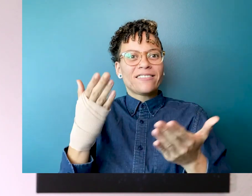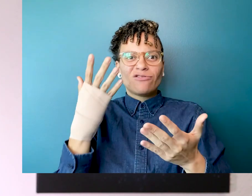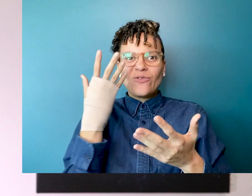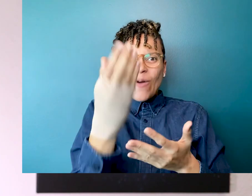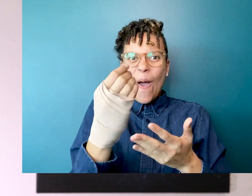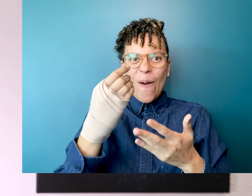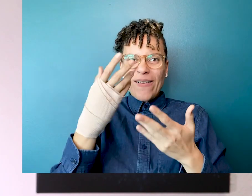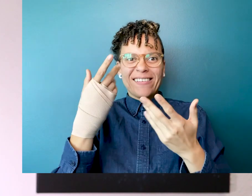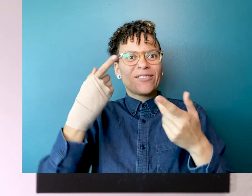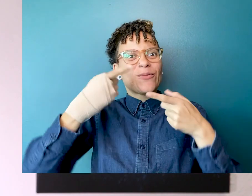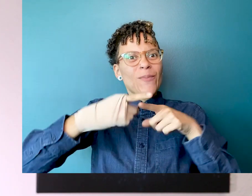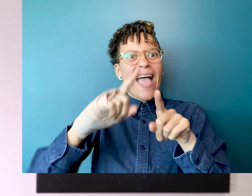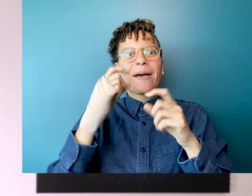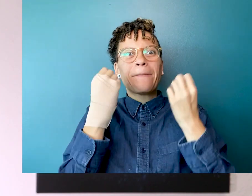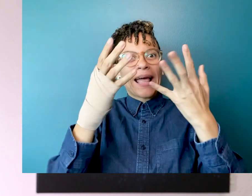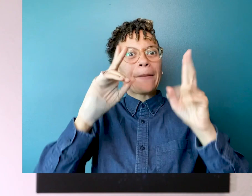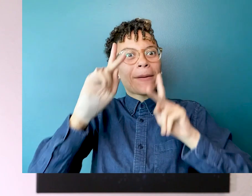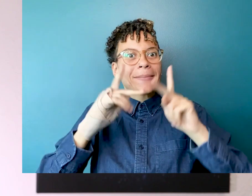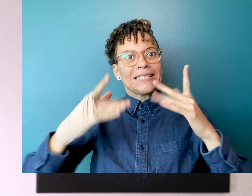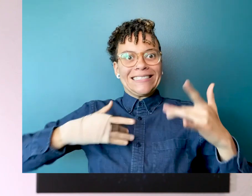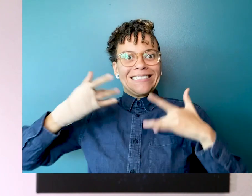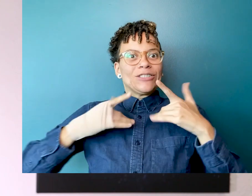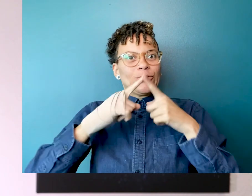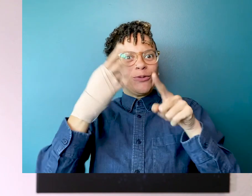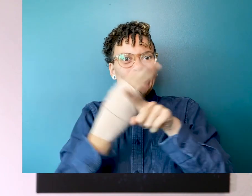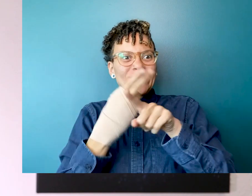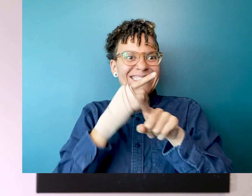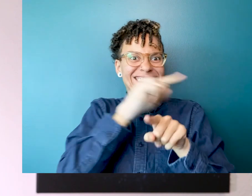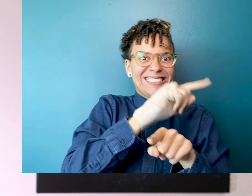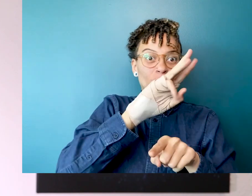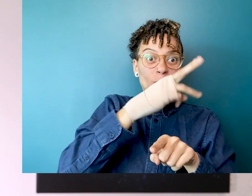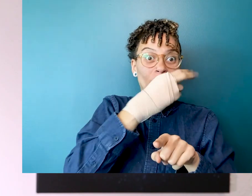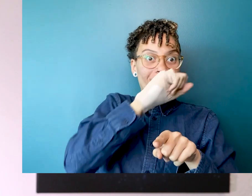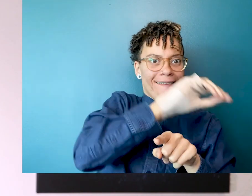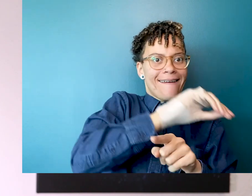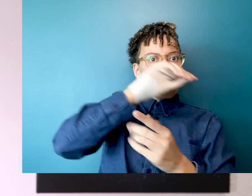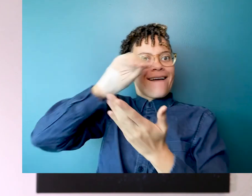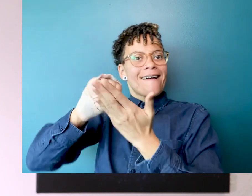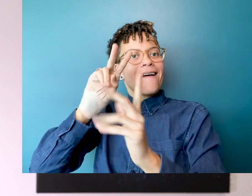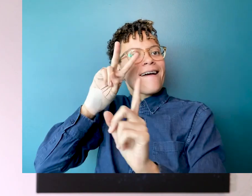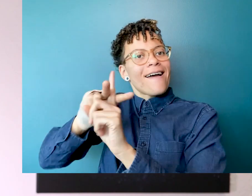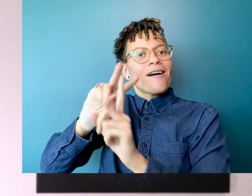quite popular, so that I’ve seen two polls recently that said that Whole Sign Houses